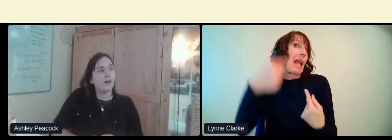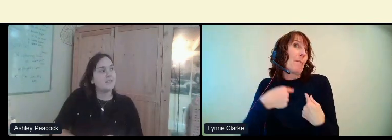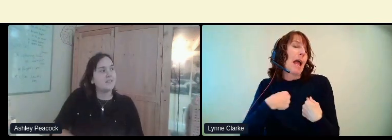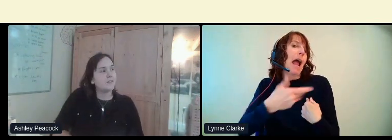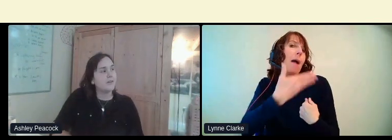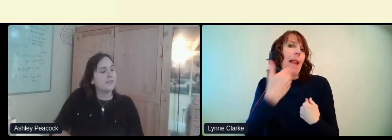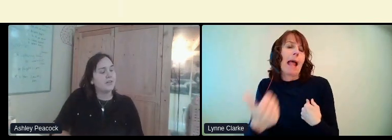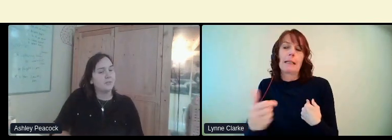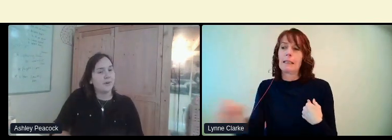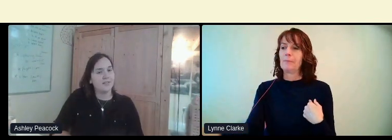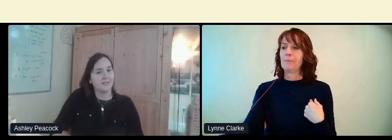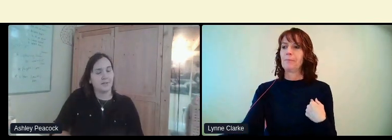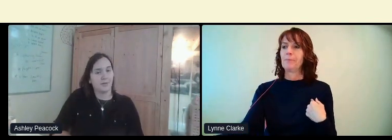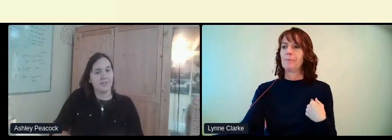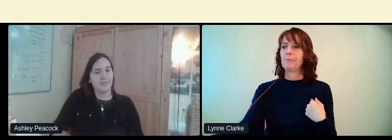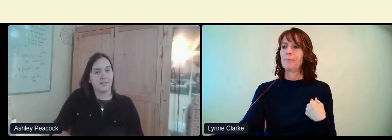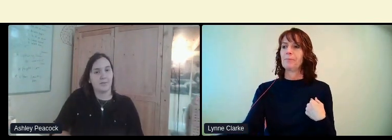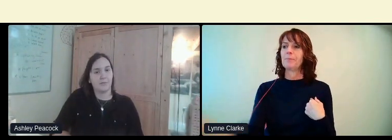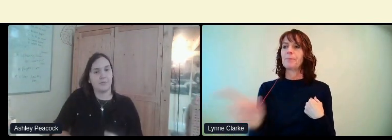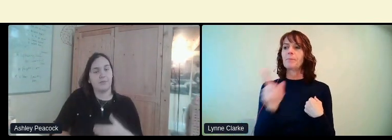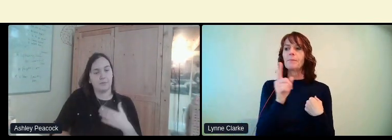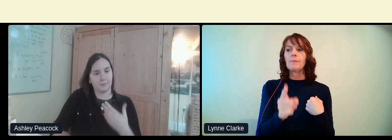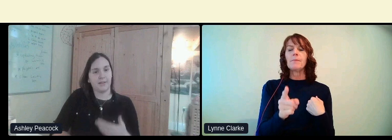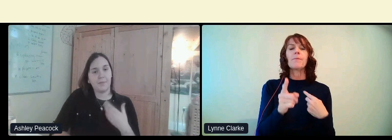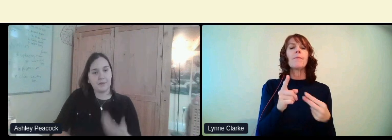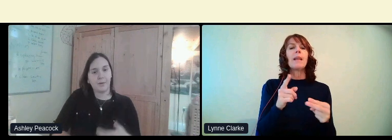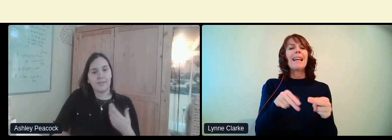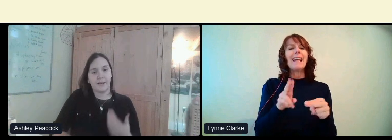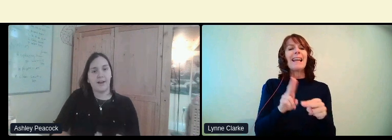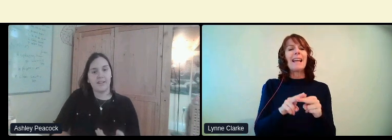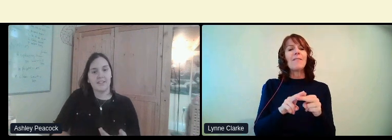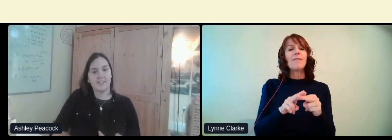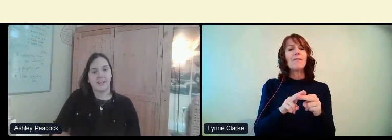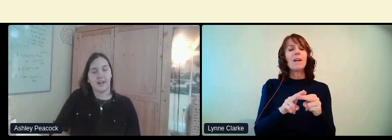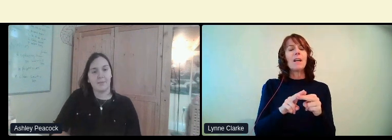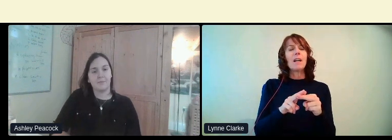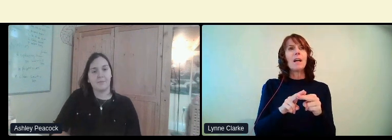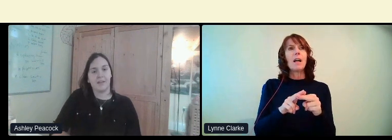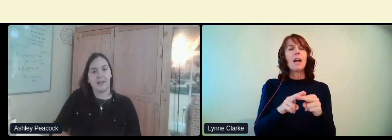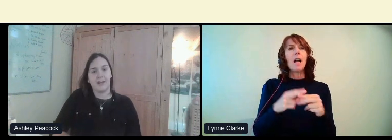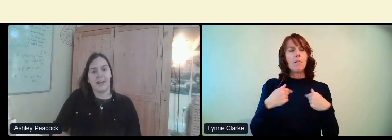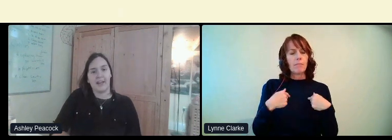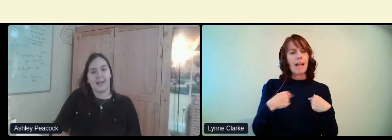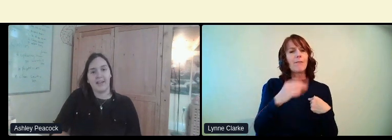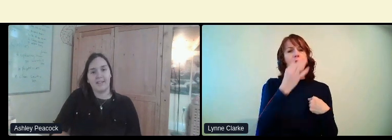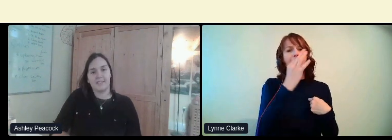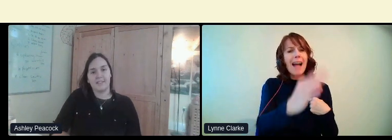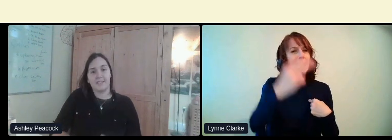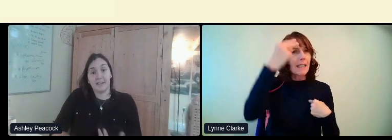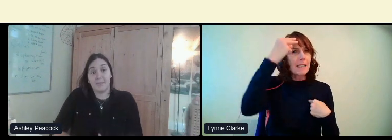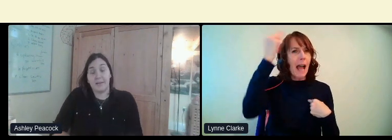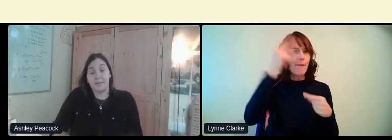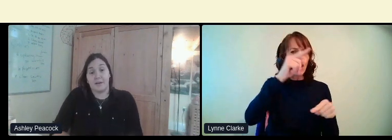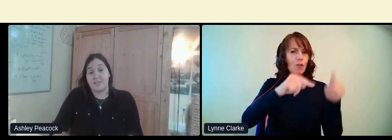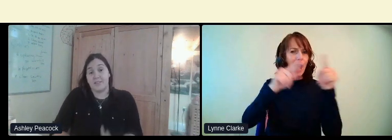you're asking a neurodivergent person a question, we can be quite direct. That can be an advantage,